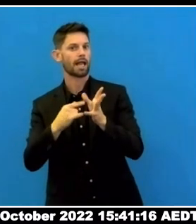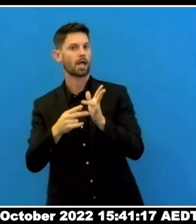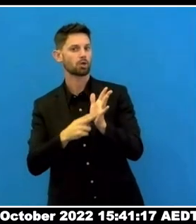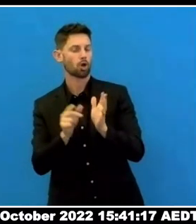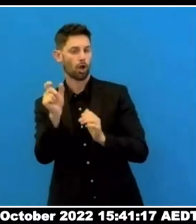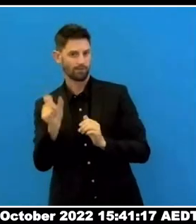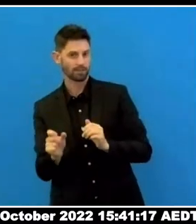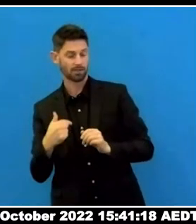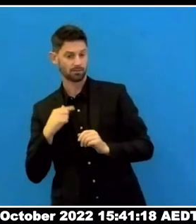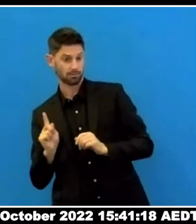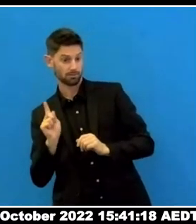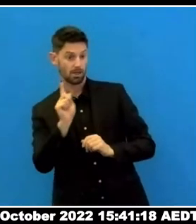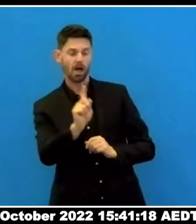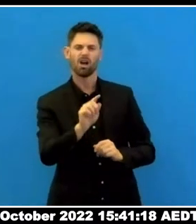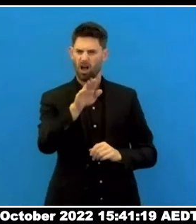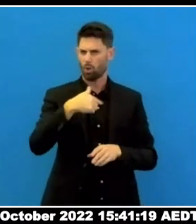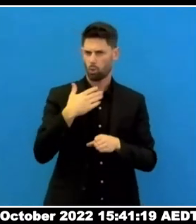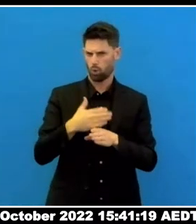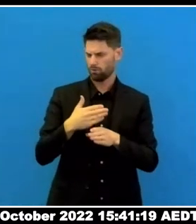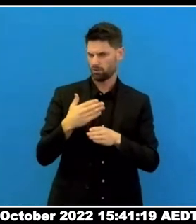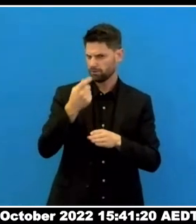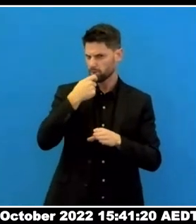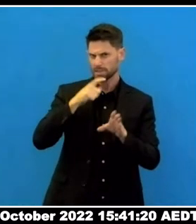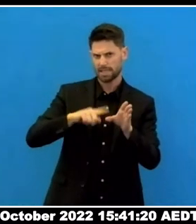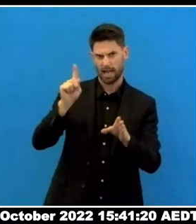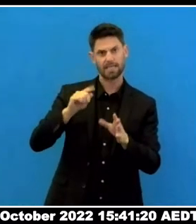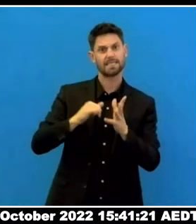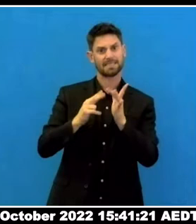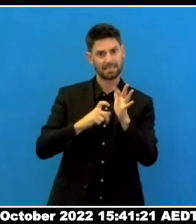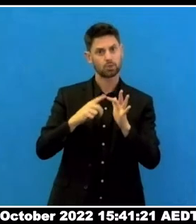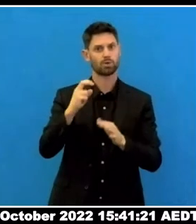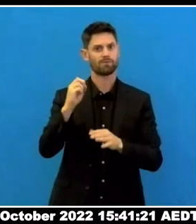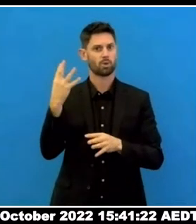So, I have been working since 2014 with the Department of Education. I found it really easy.